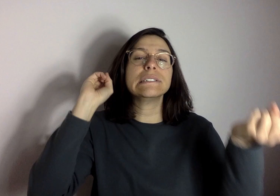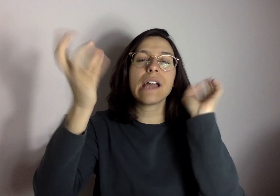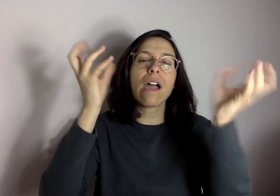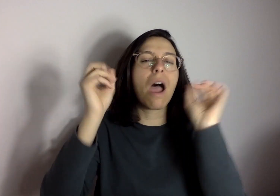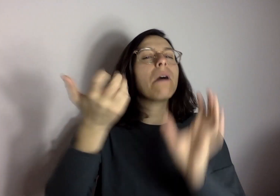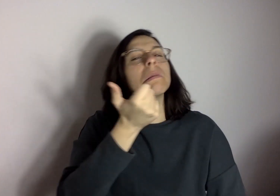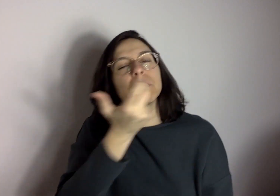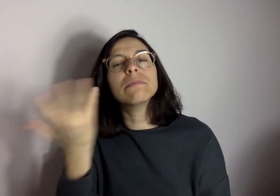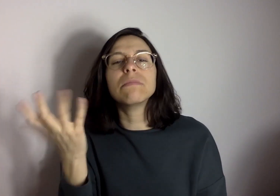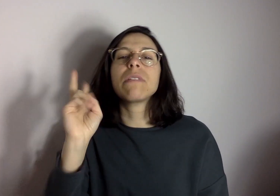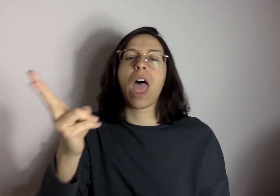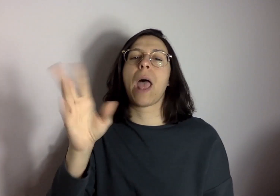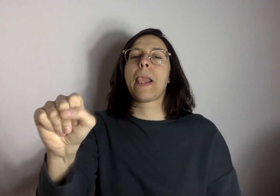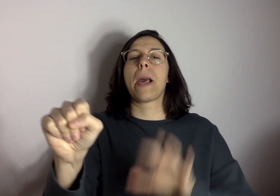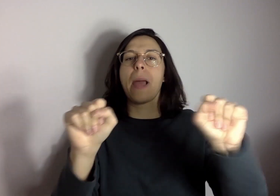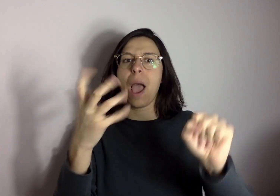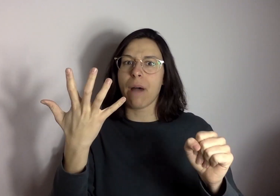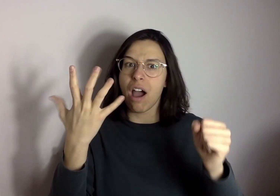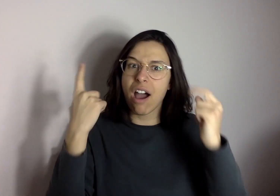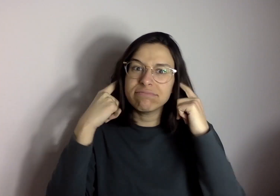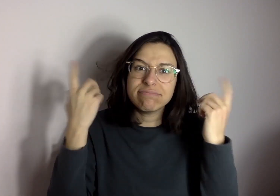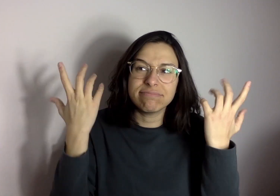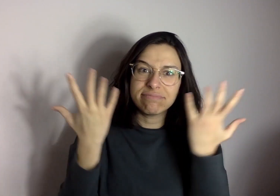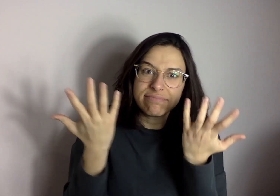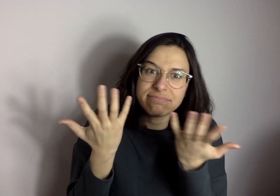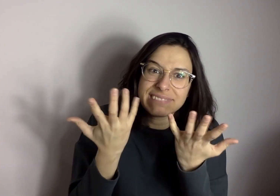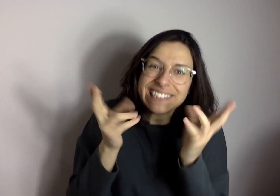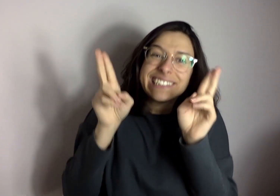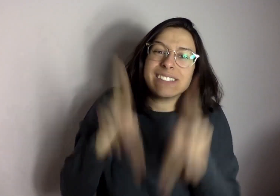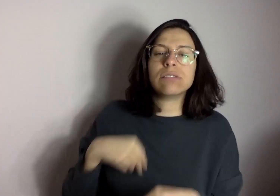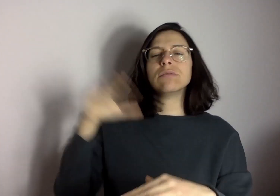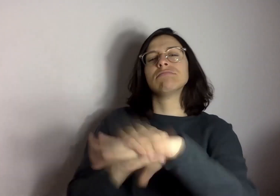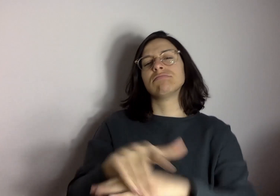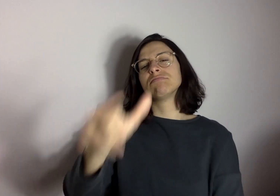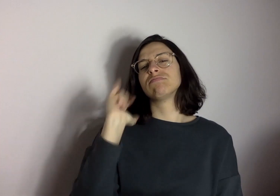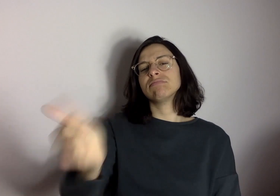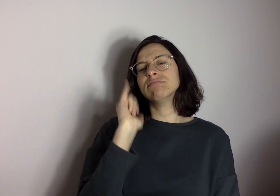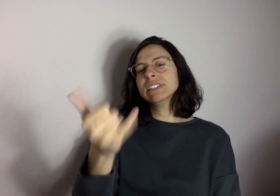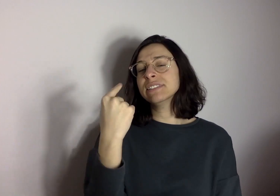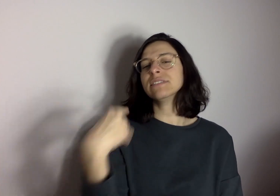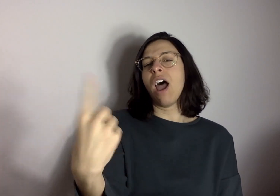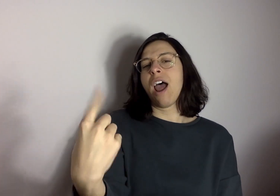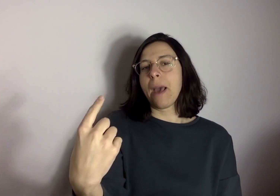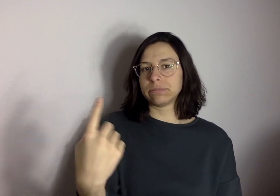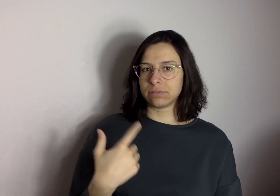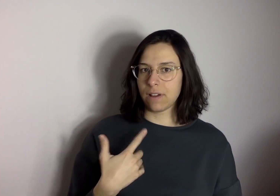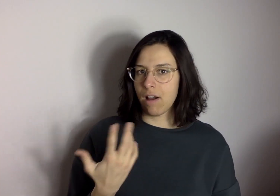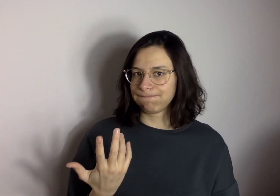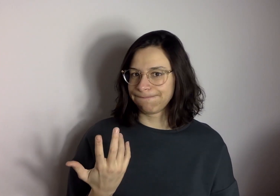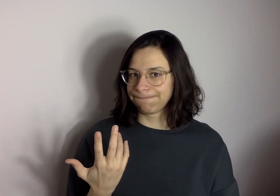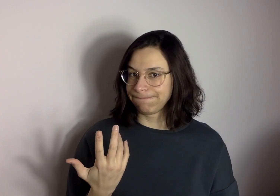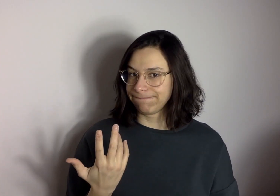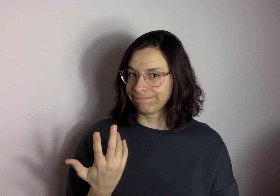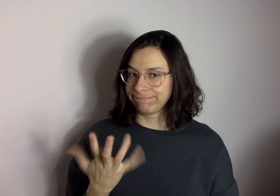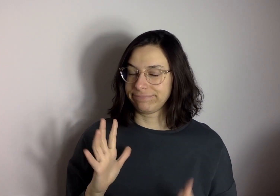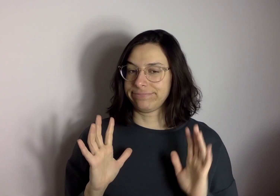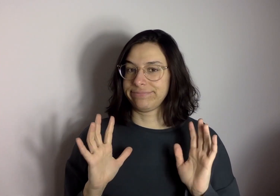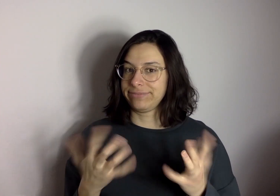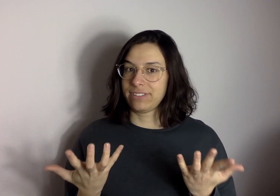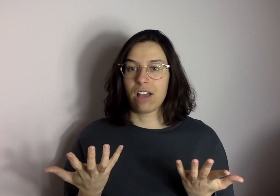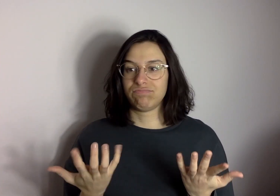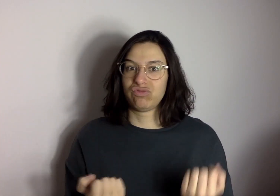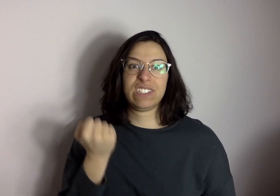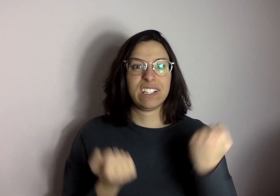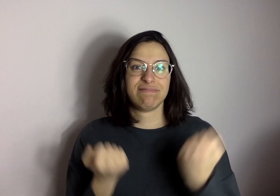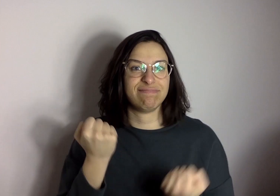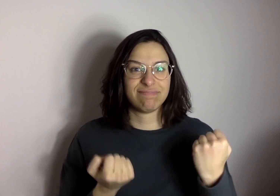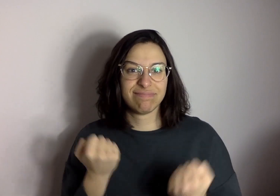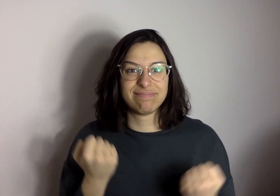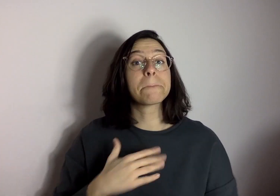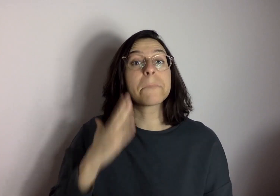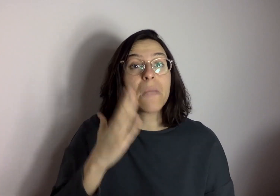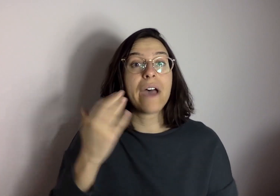Or sirens …a few I can detect but am I a hundred percent sure…no..thats really hard.